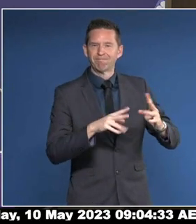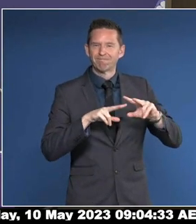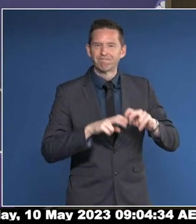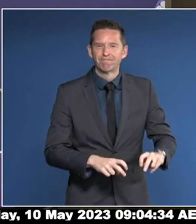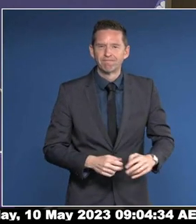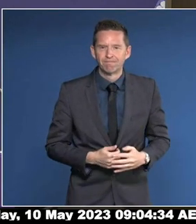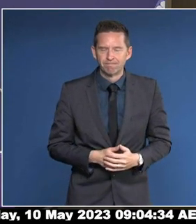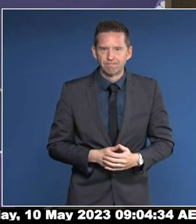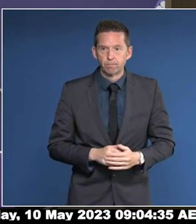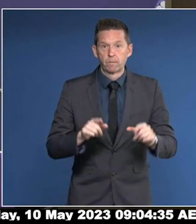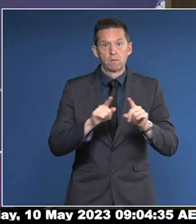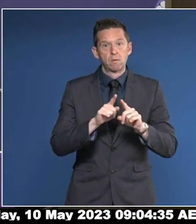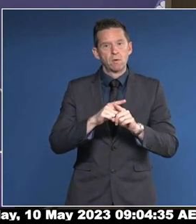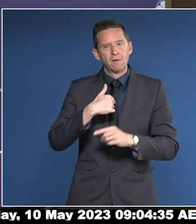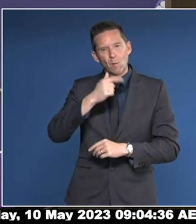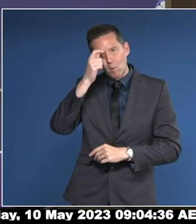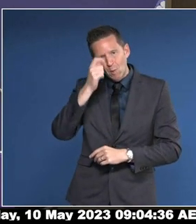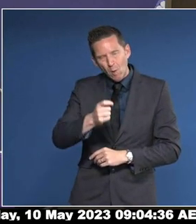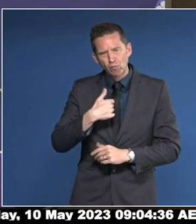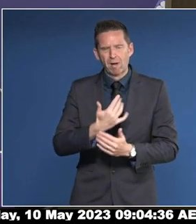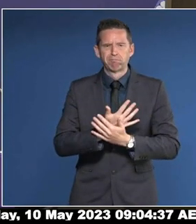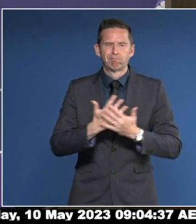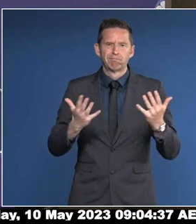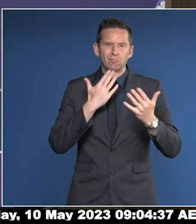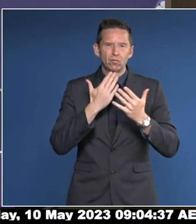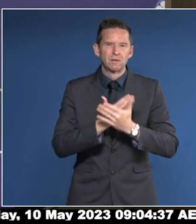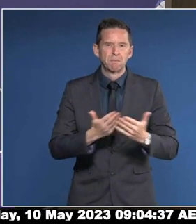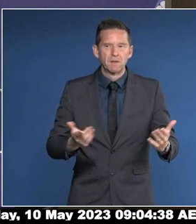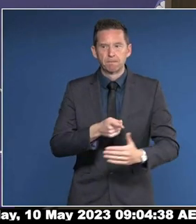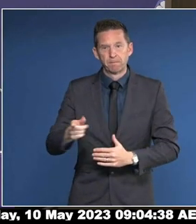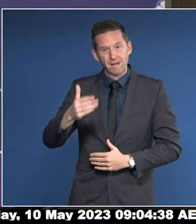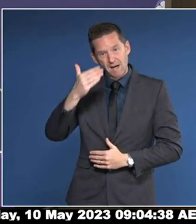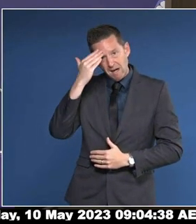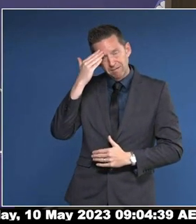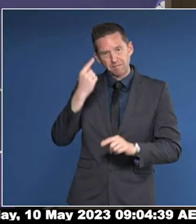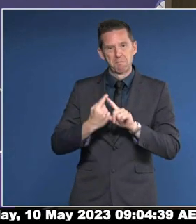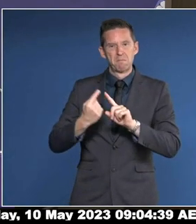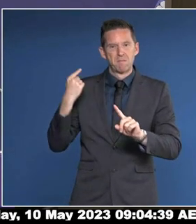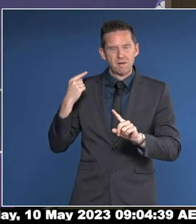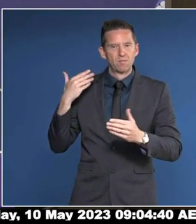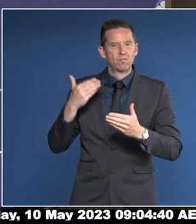We acknowledge and pay our deep respects to Elders past and present, and we acknowledge